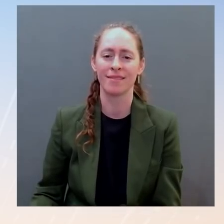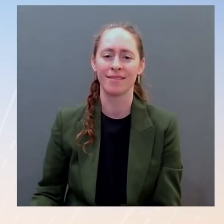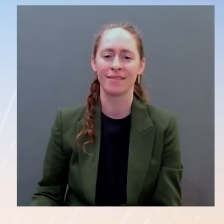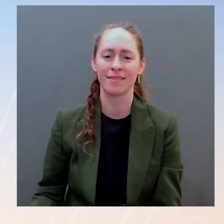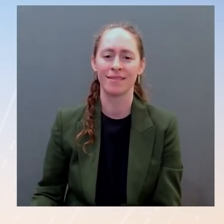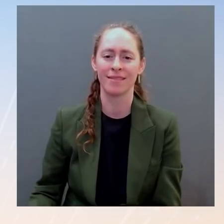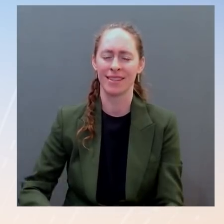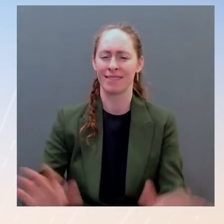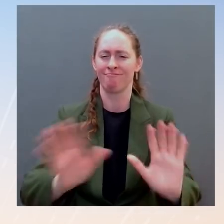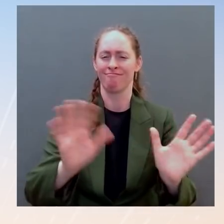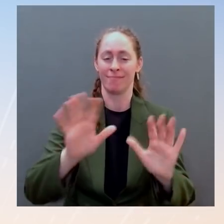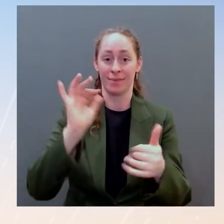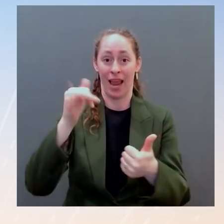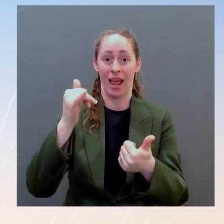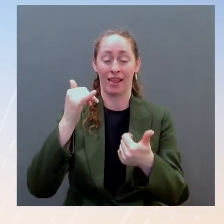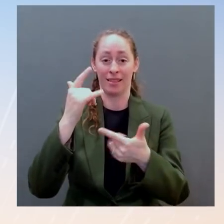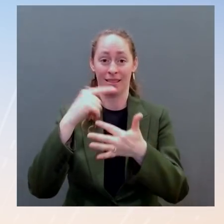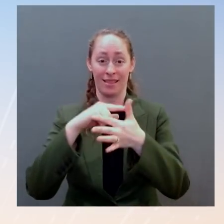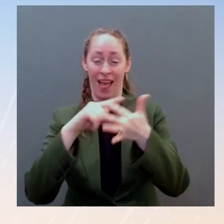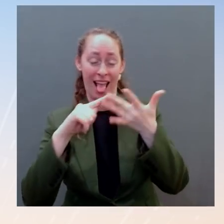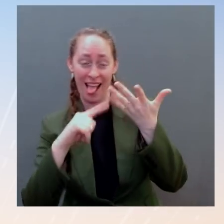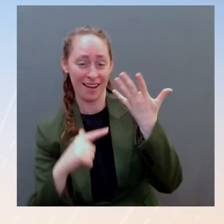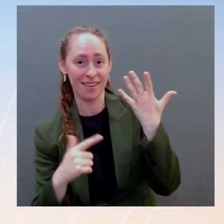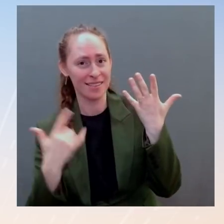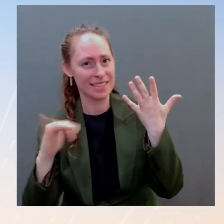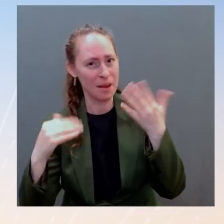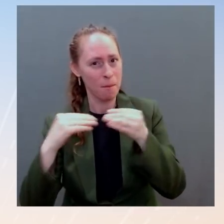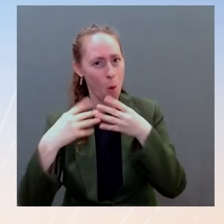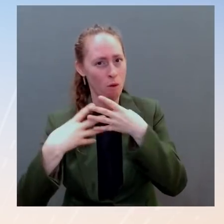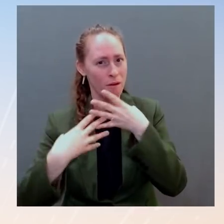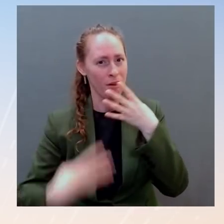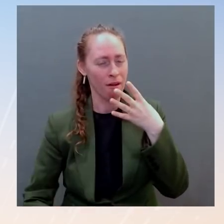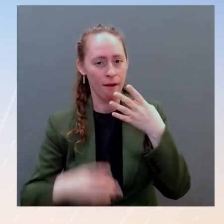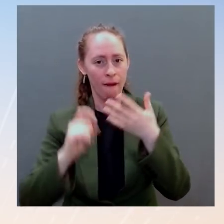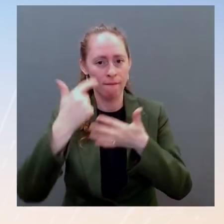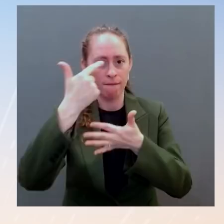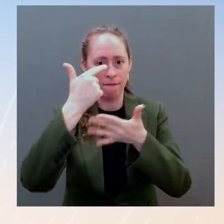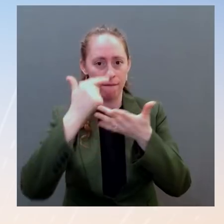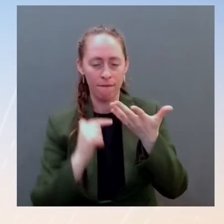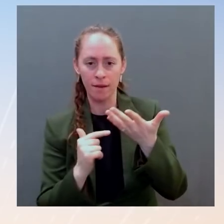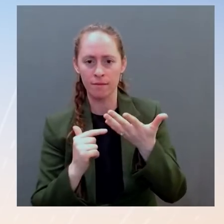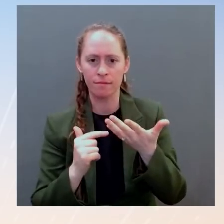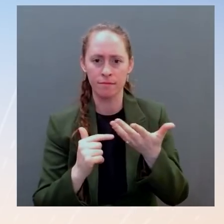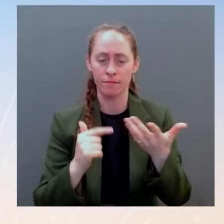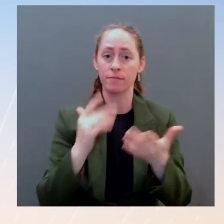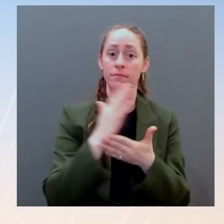There are many who strongly have the other point of view. So, we are not anywhere near that point in time. Go ahead.